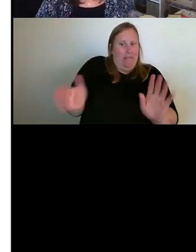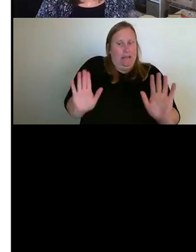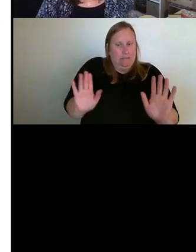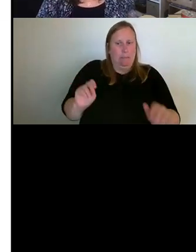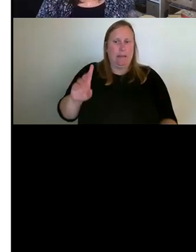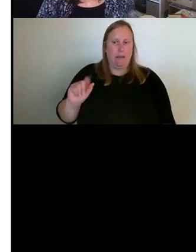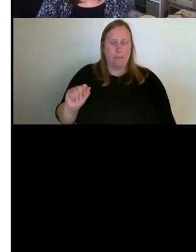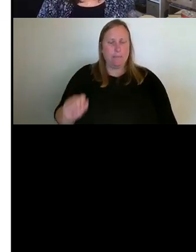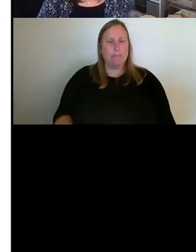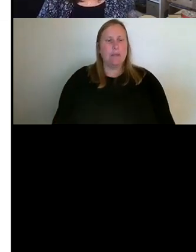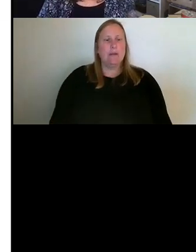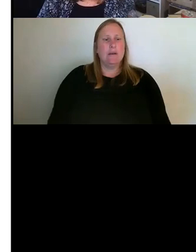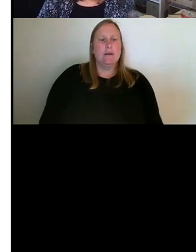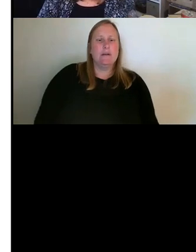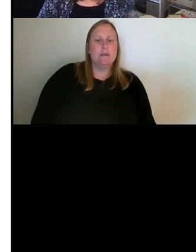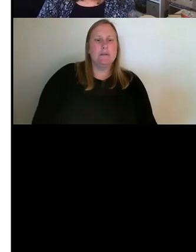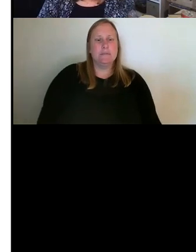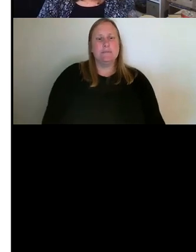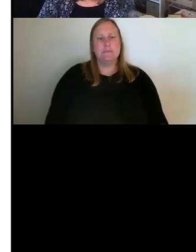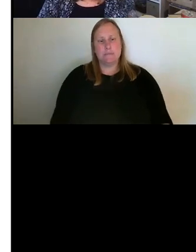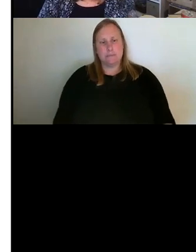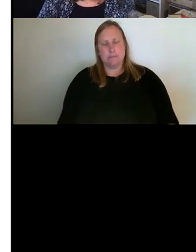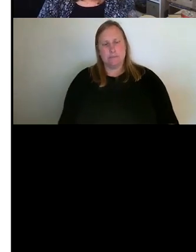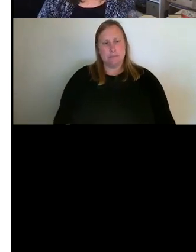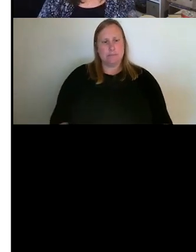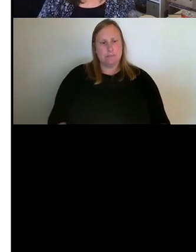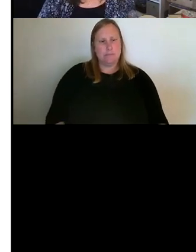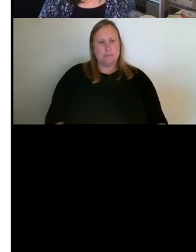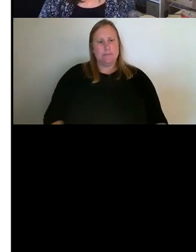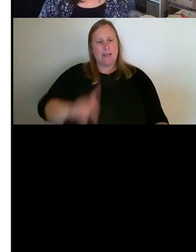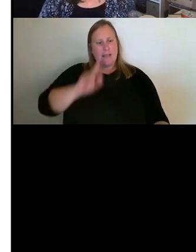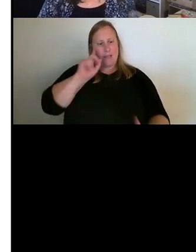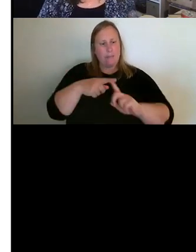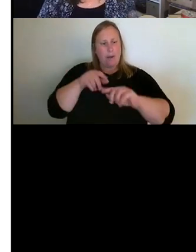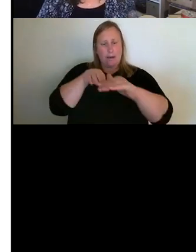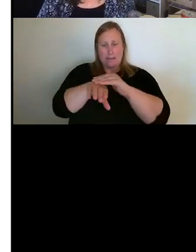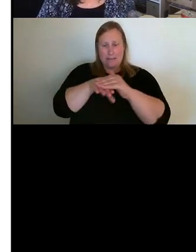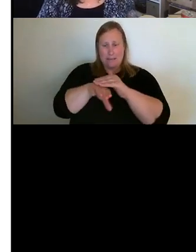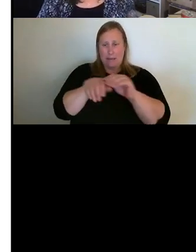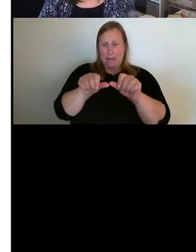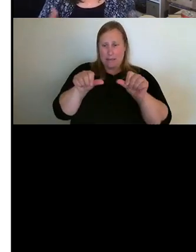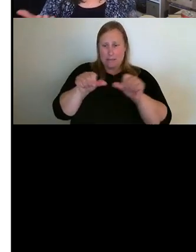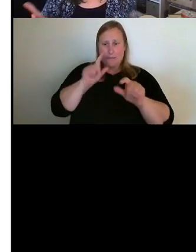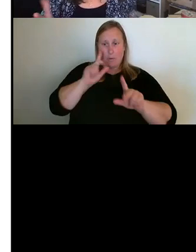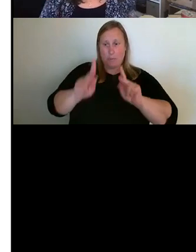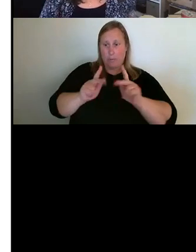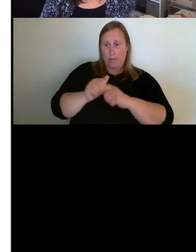When we think about the accessibility space for people with disabilities, there are some real common